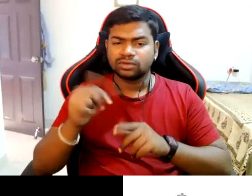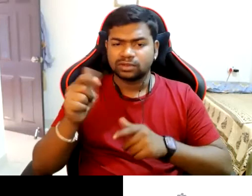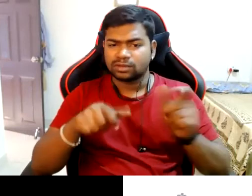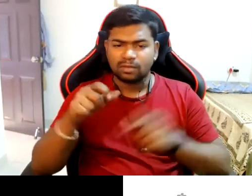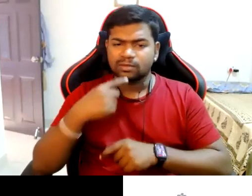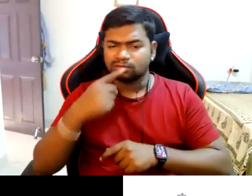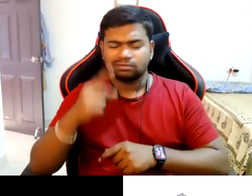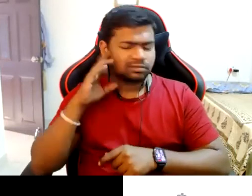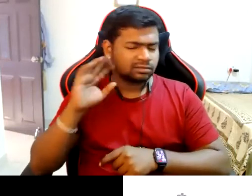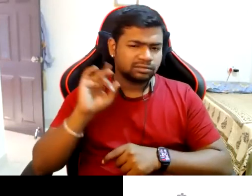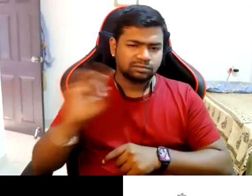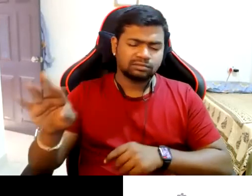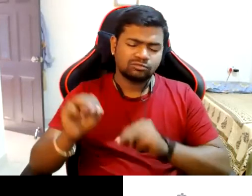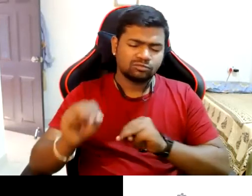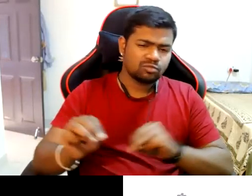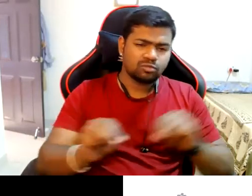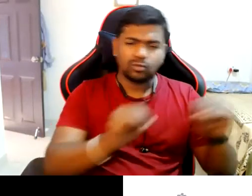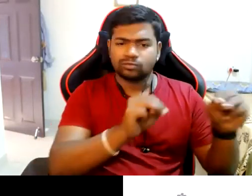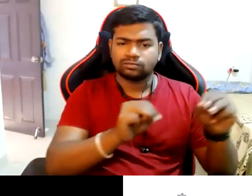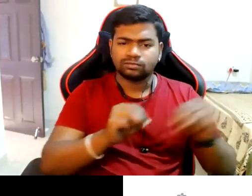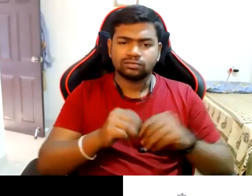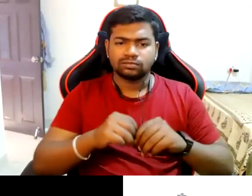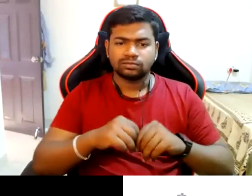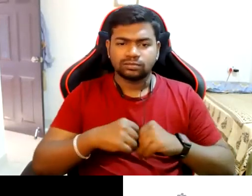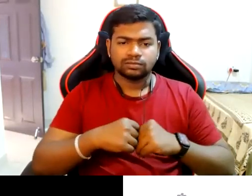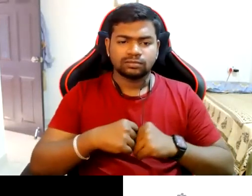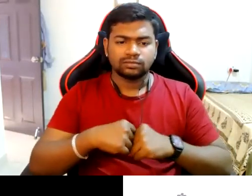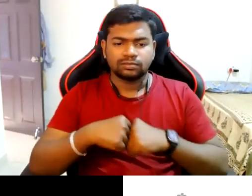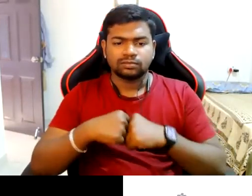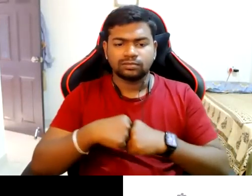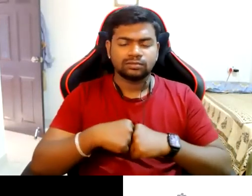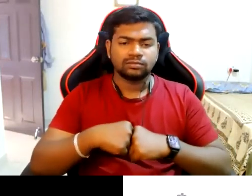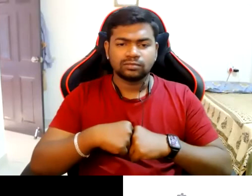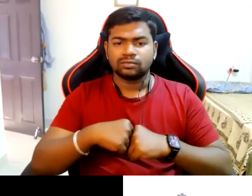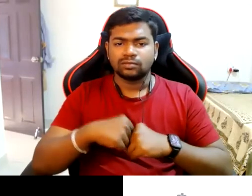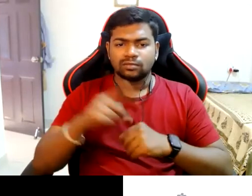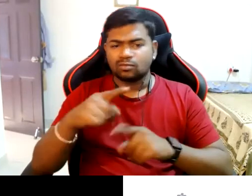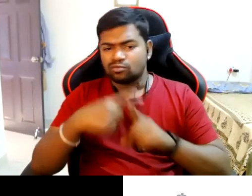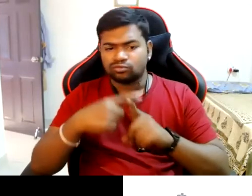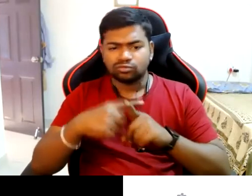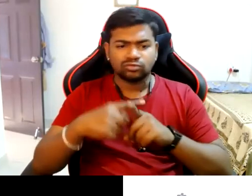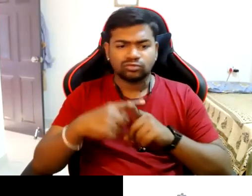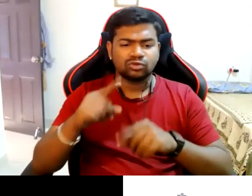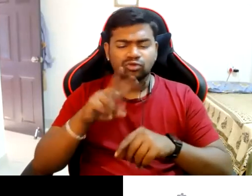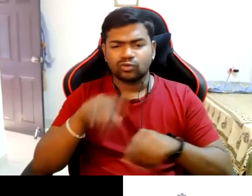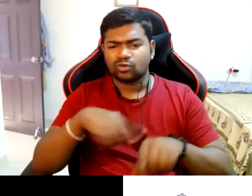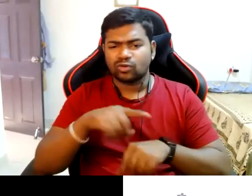just ignore and move on focus. your energy on being positivity, there are only 24 hours in a day and they are so less.